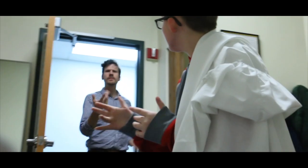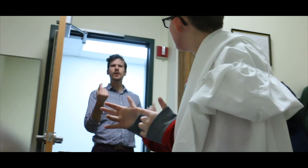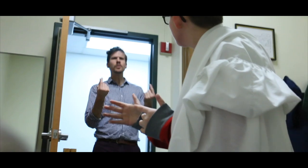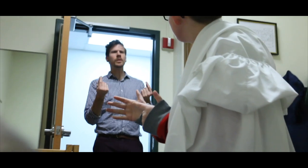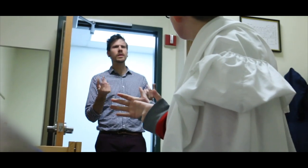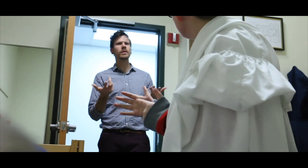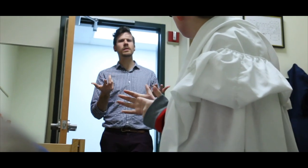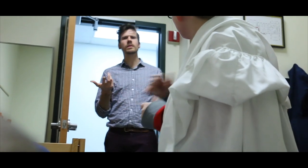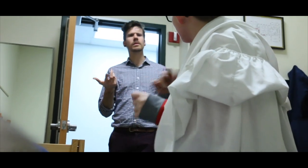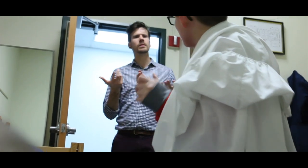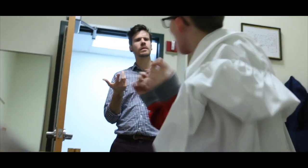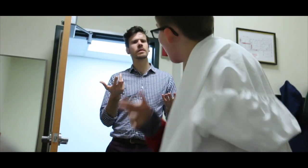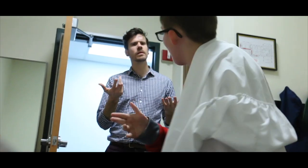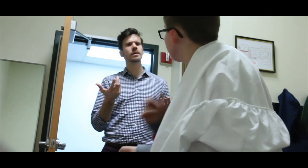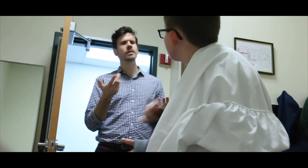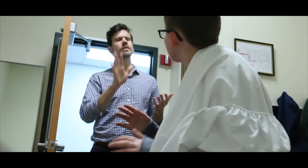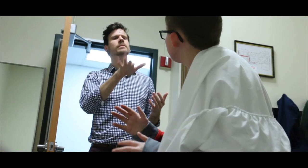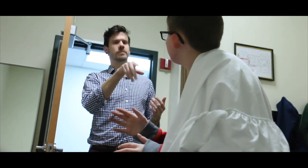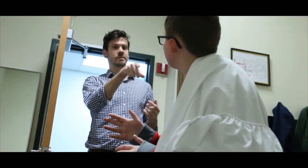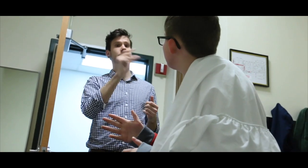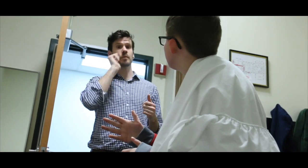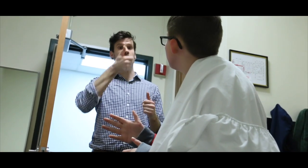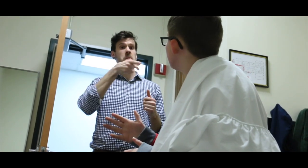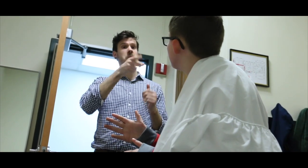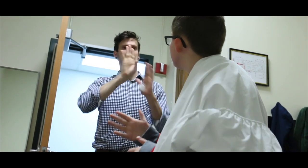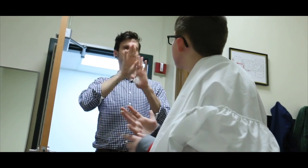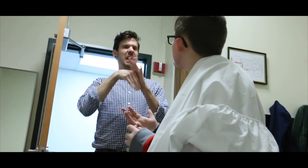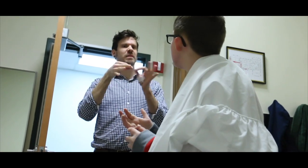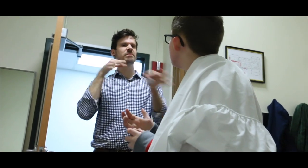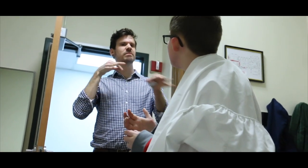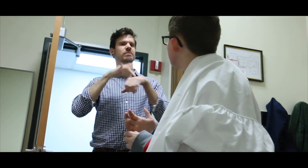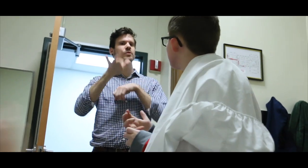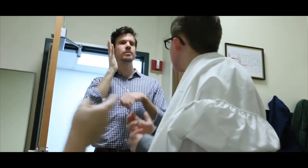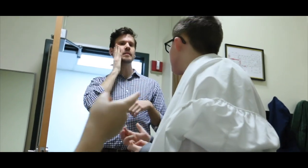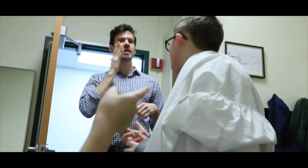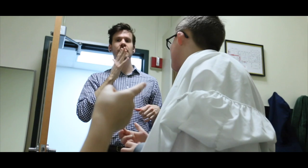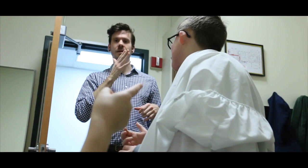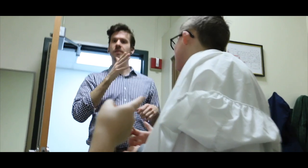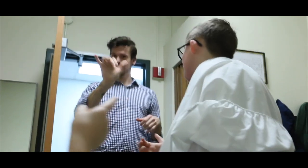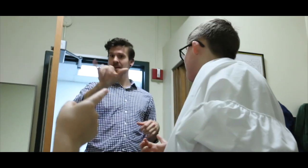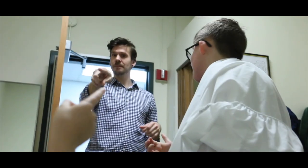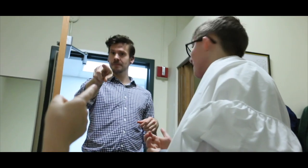What are you doing? Just scaring him. Tomorrow you will go to bed a half an hour early. Ha. Ha. You too.